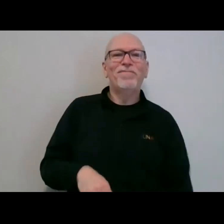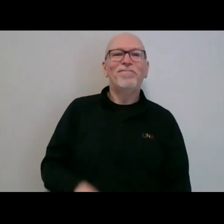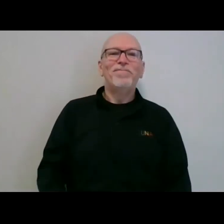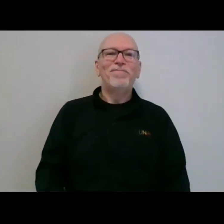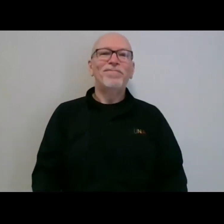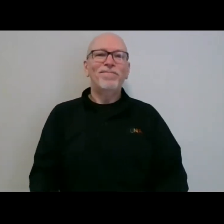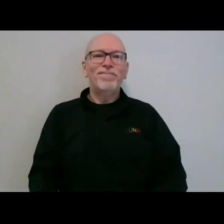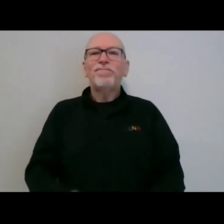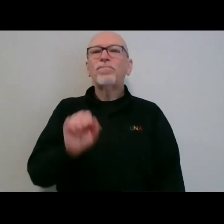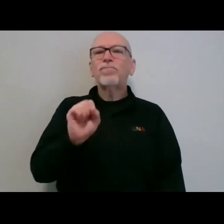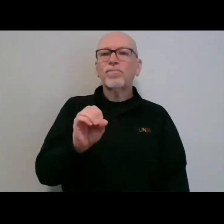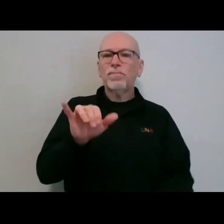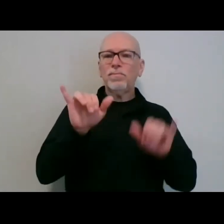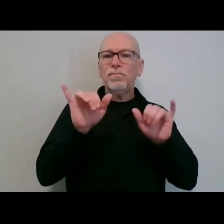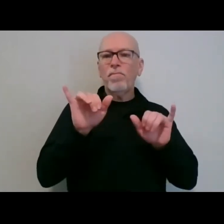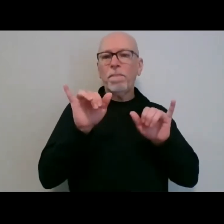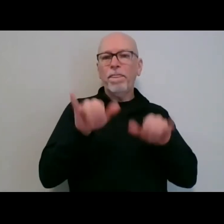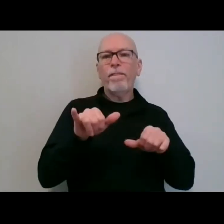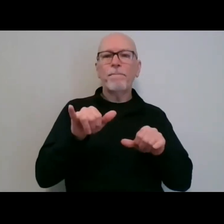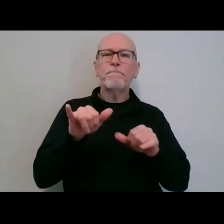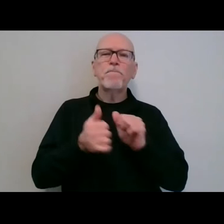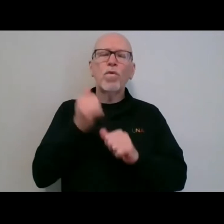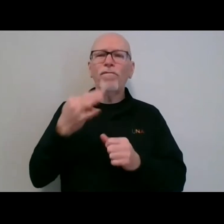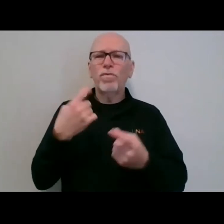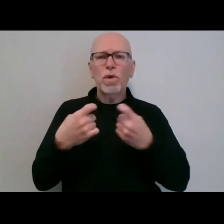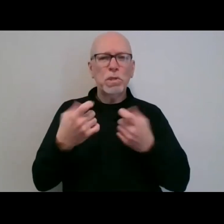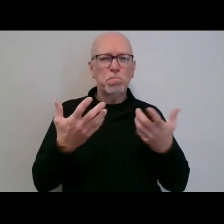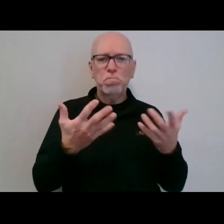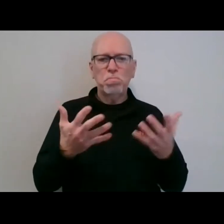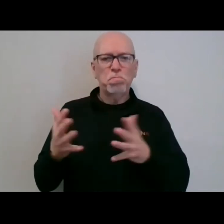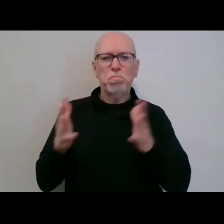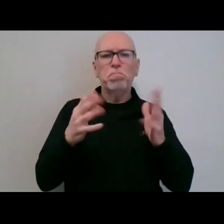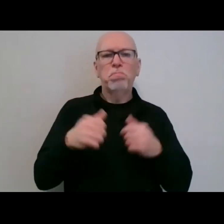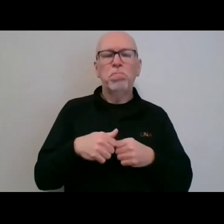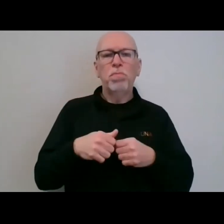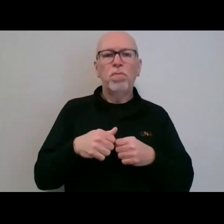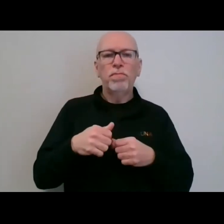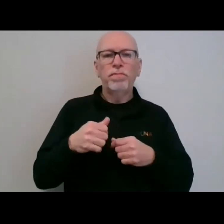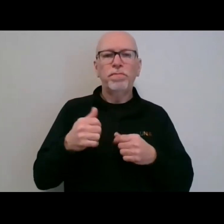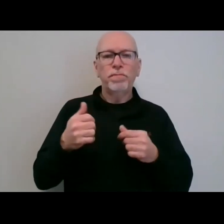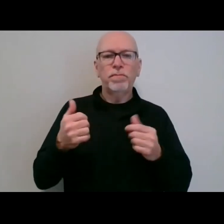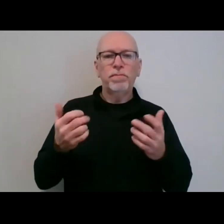So that is most of the questions that we've had here in the comments.